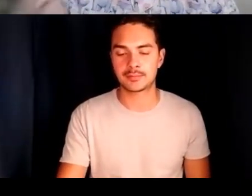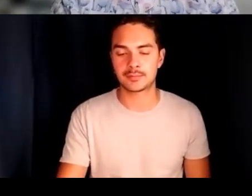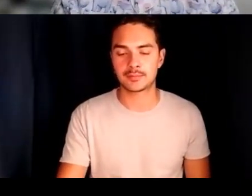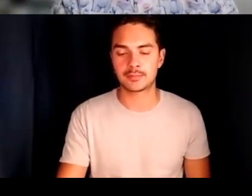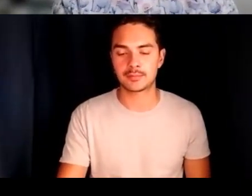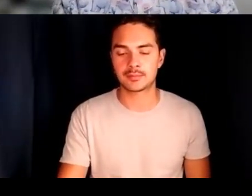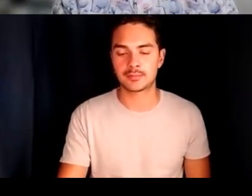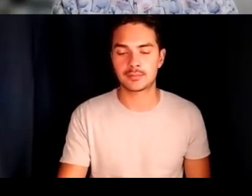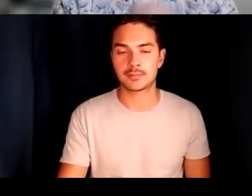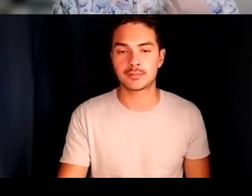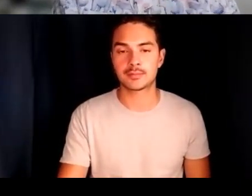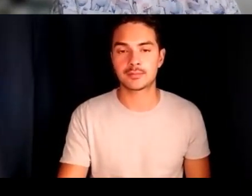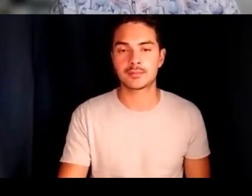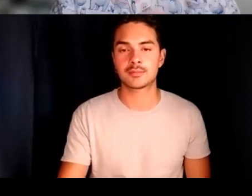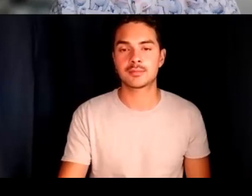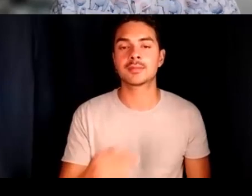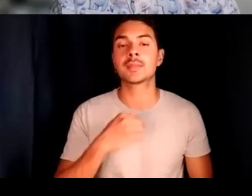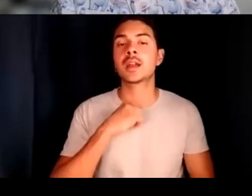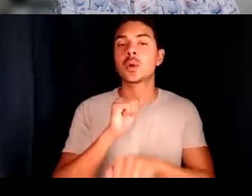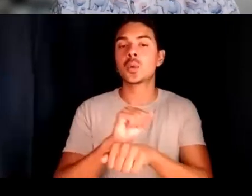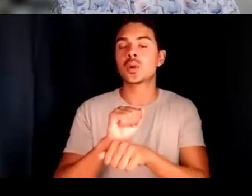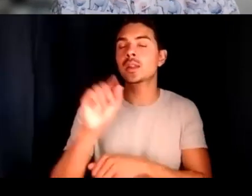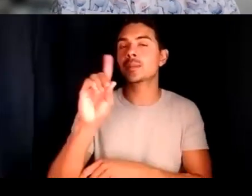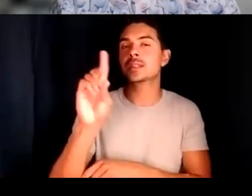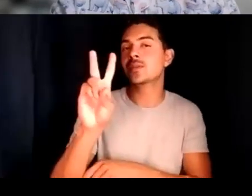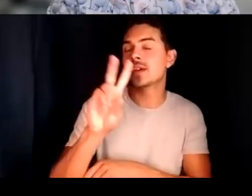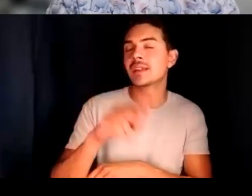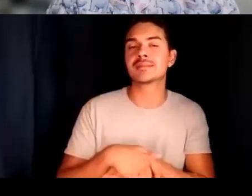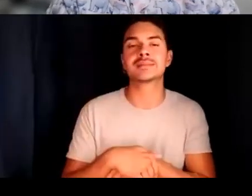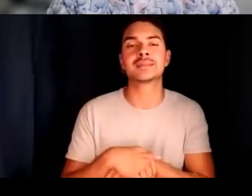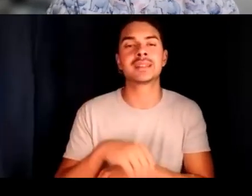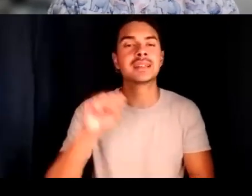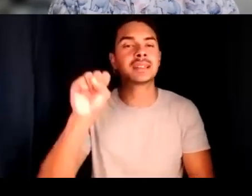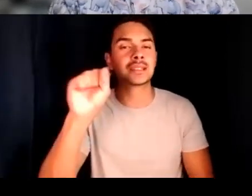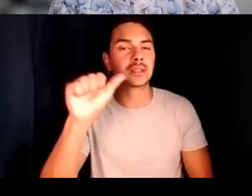in legal advocacy, healthcare, mental healthcare or other,